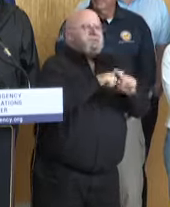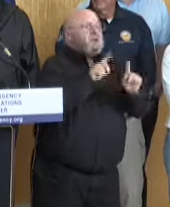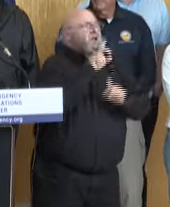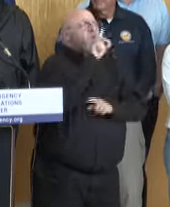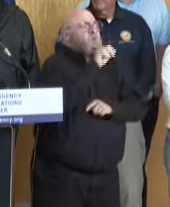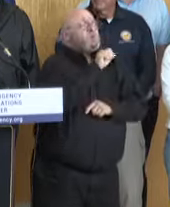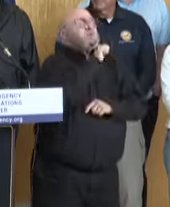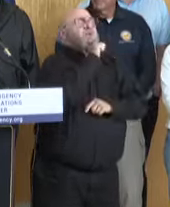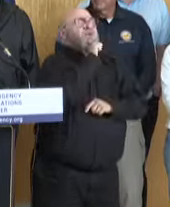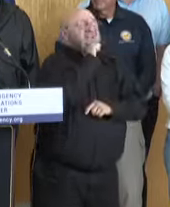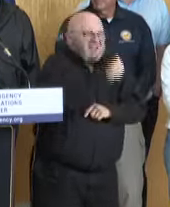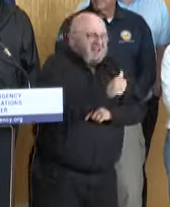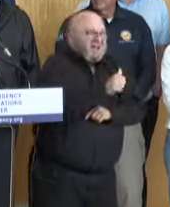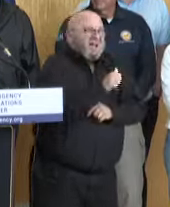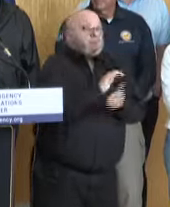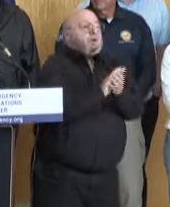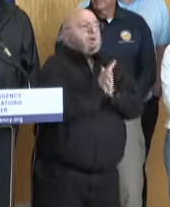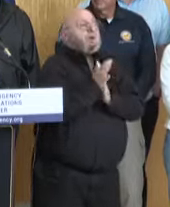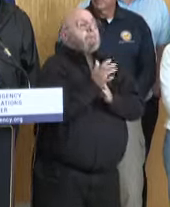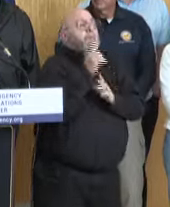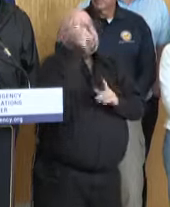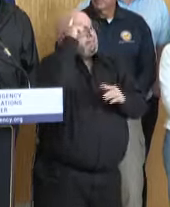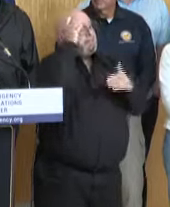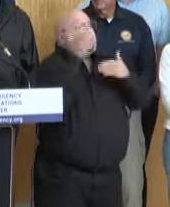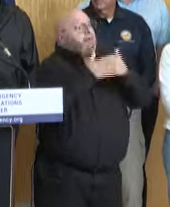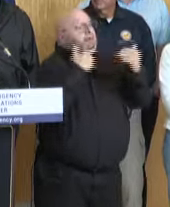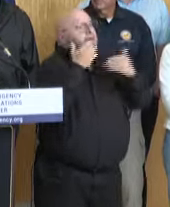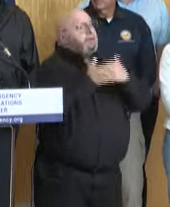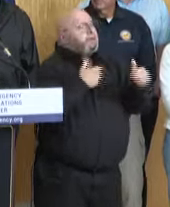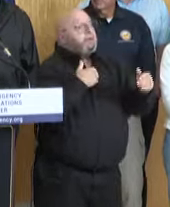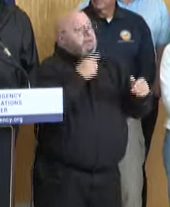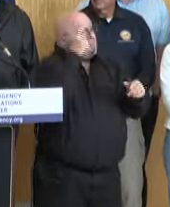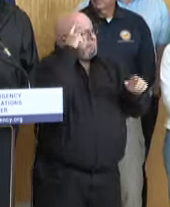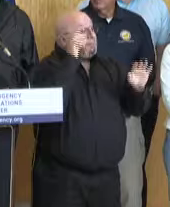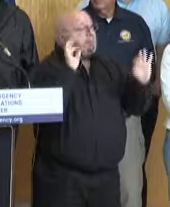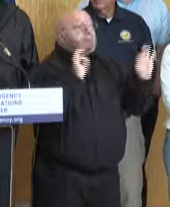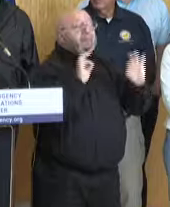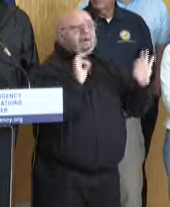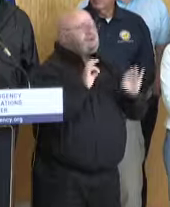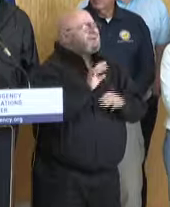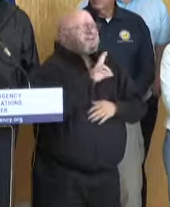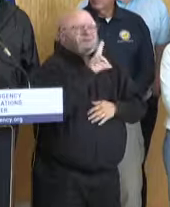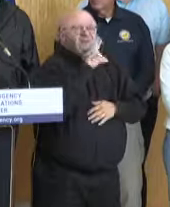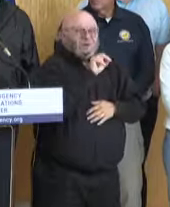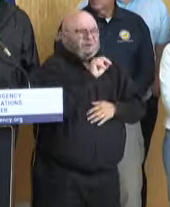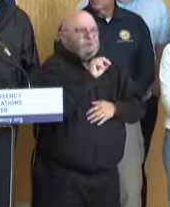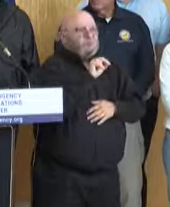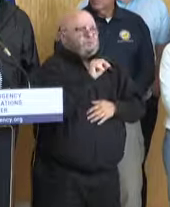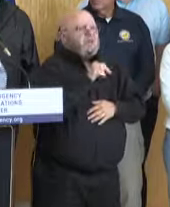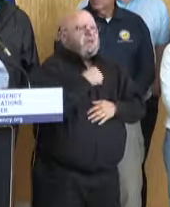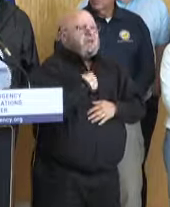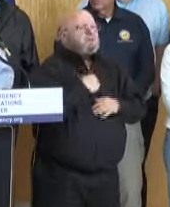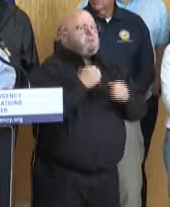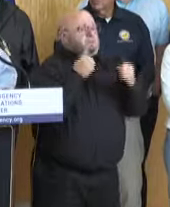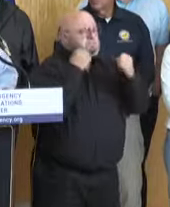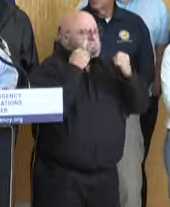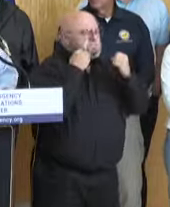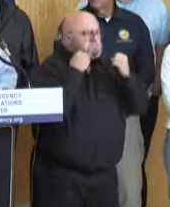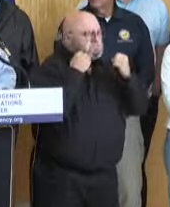ESTABA BAJANDO LA VELOCIDAD CUANDO LLEGABAN A UNA ESQUINA CON SEÁFOROS DESCOMPUESTOS. ESTAMOS HACIENDO LO POSIBLE PARA REGRESAR LOS SEÁFOROS.